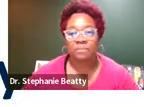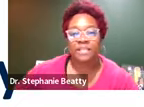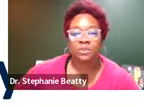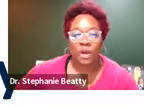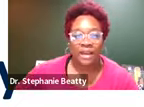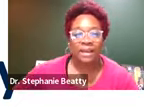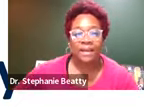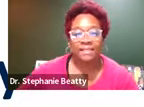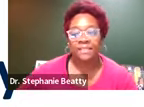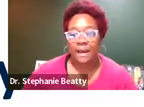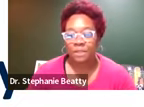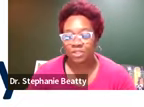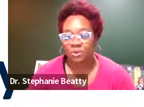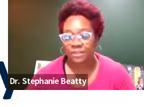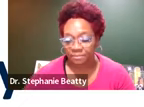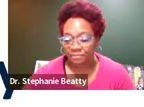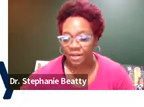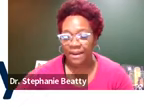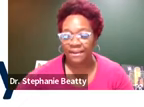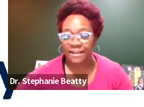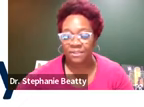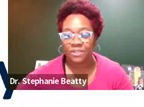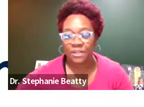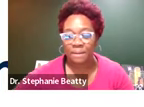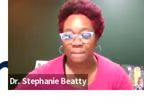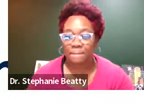So the best way is to tap the shoulder. All right, next question.